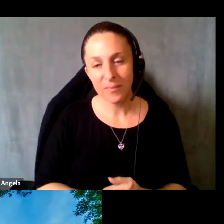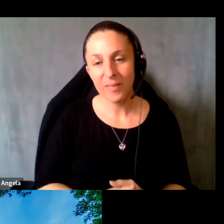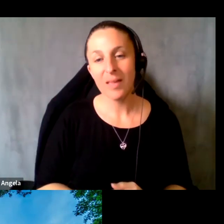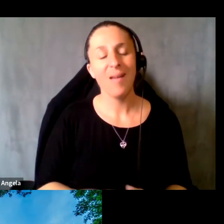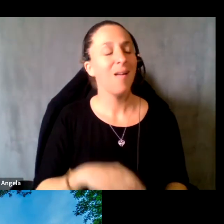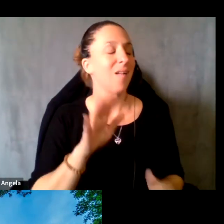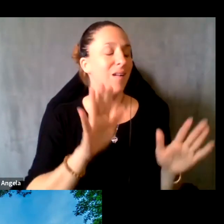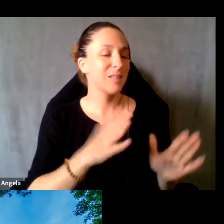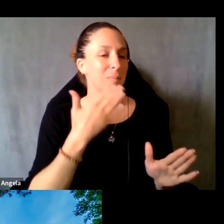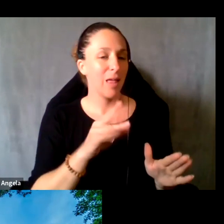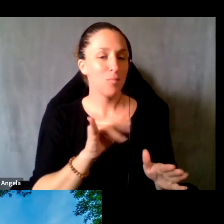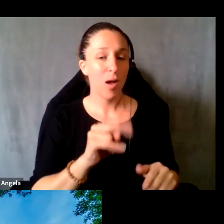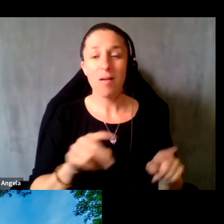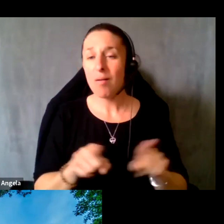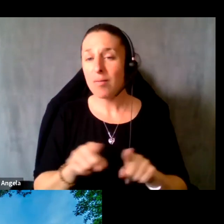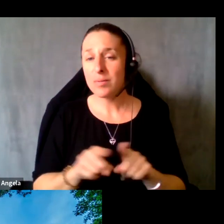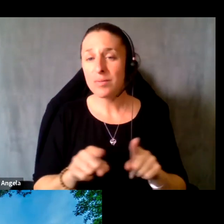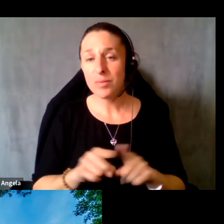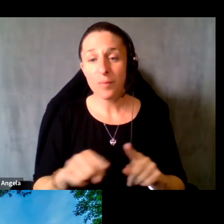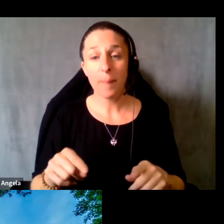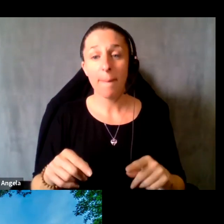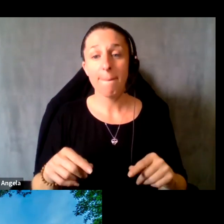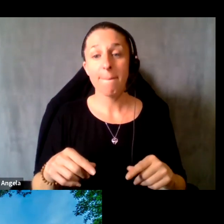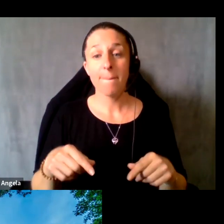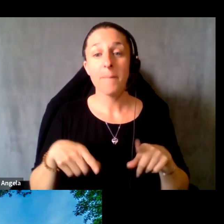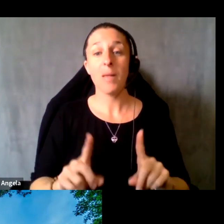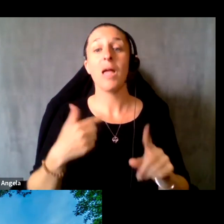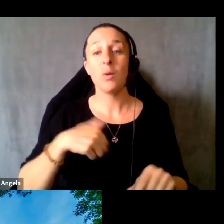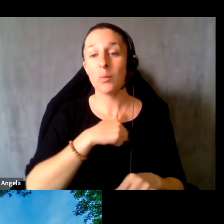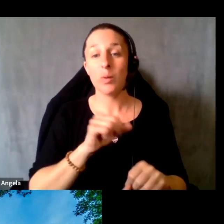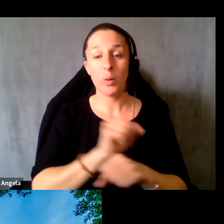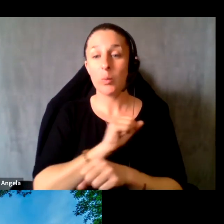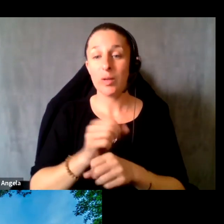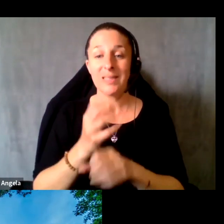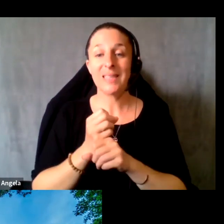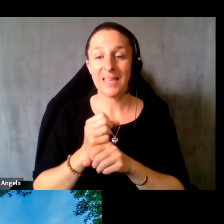and also, as we work to get the digital equity survey out, and we're gonna share a little